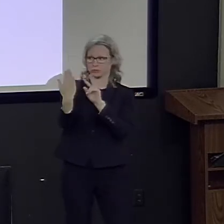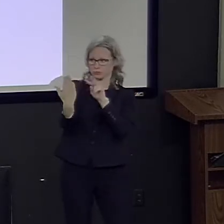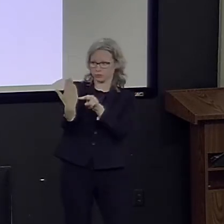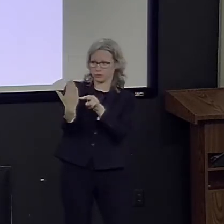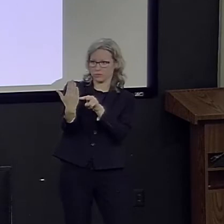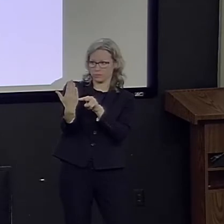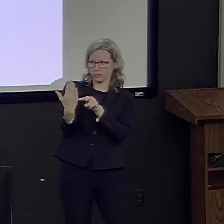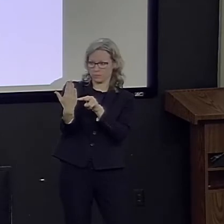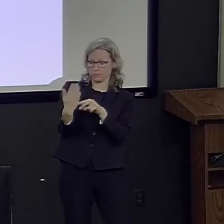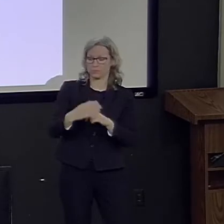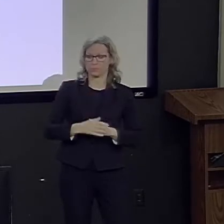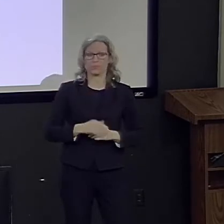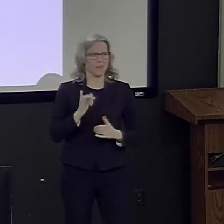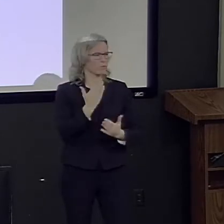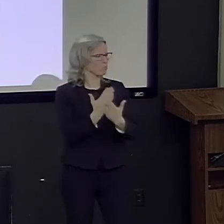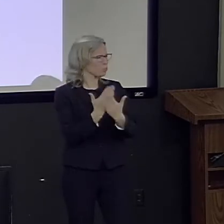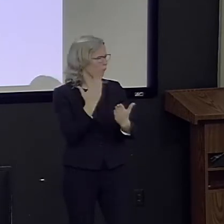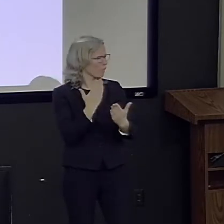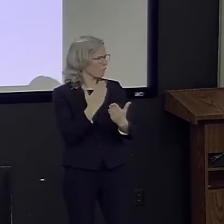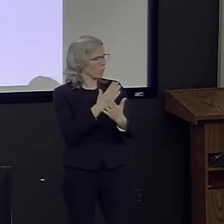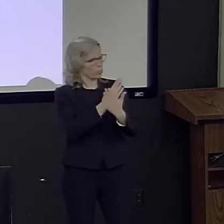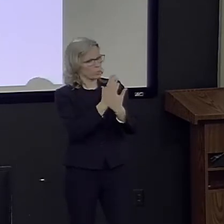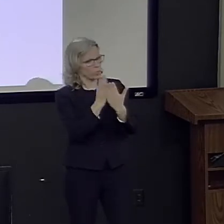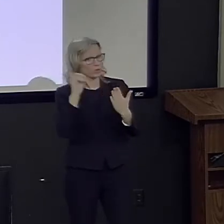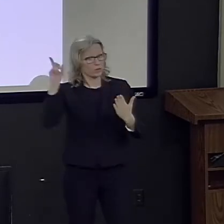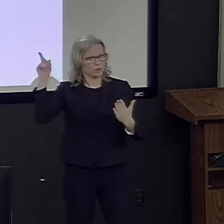And that was true throughout the whole group, as I just said.